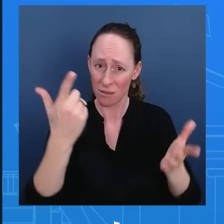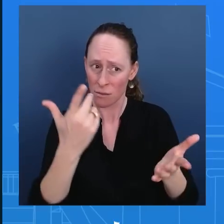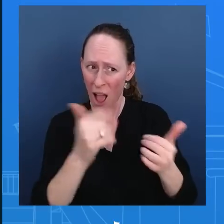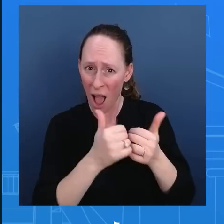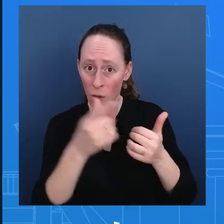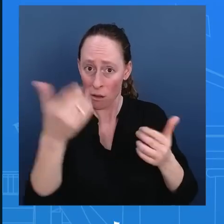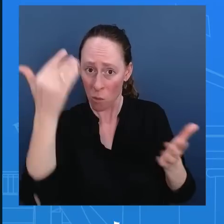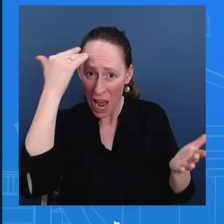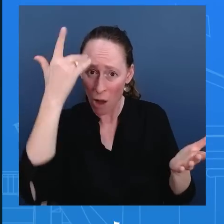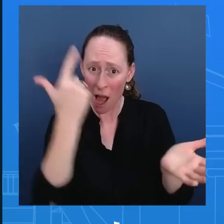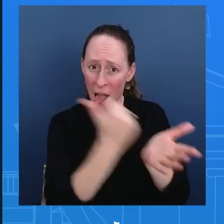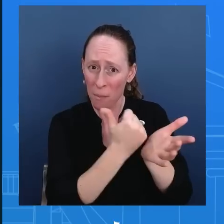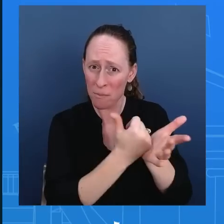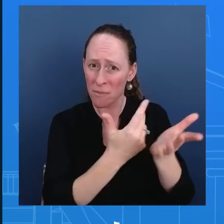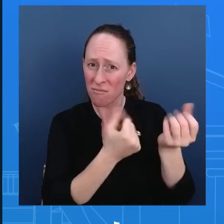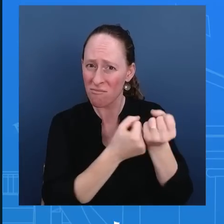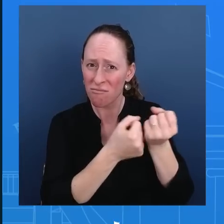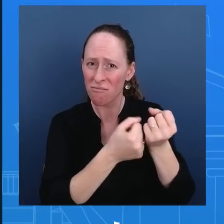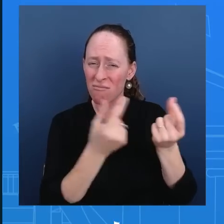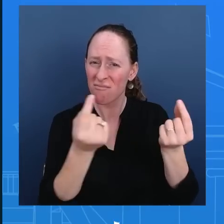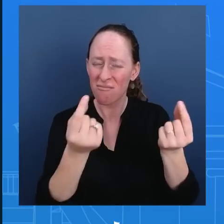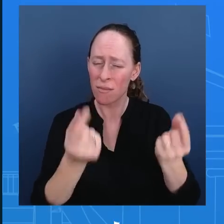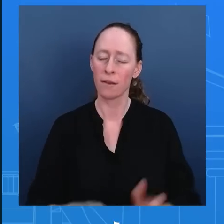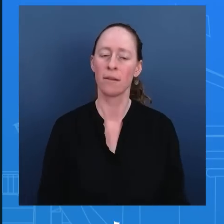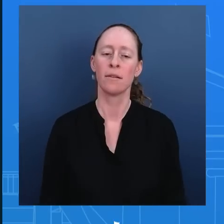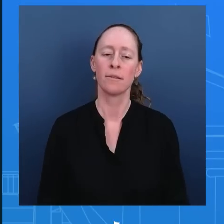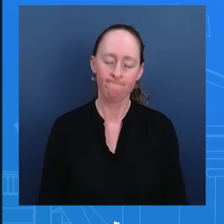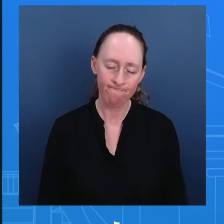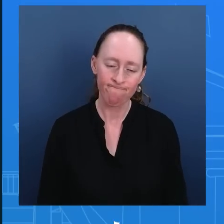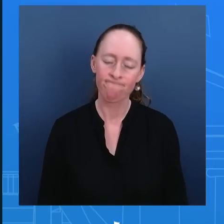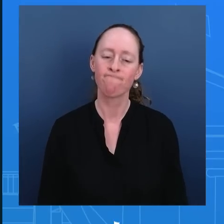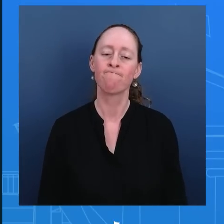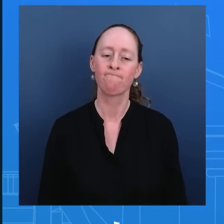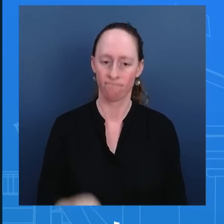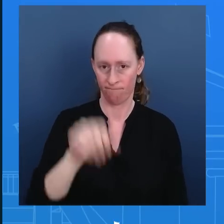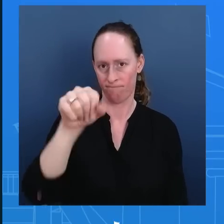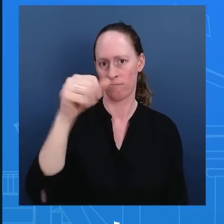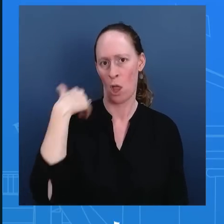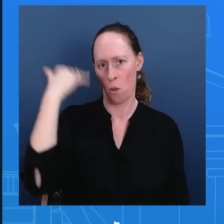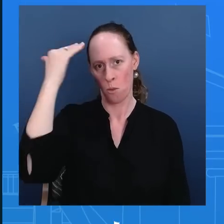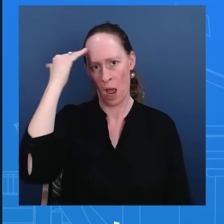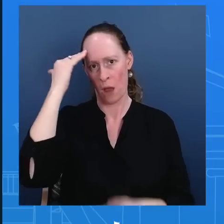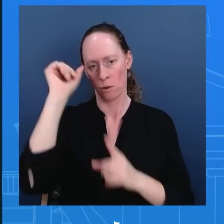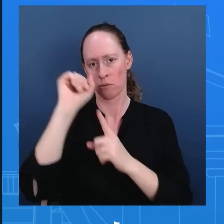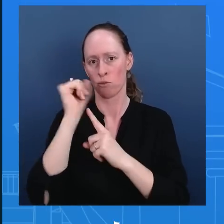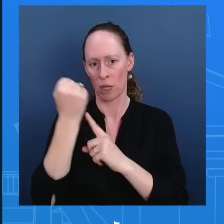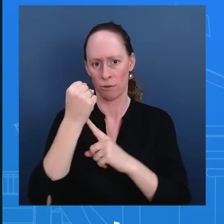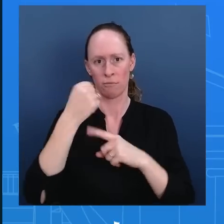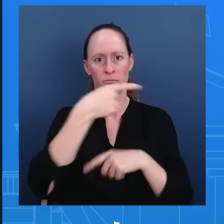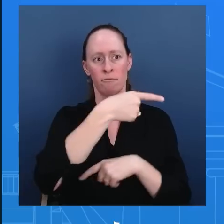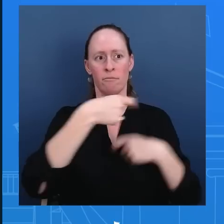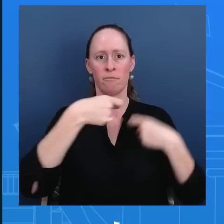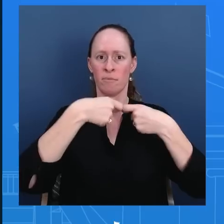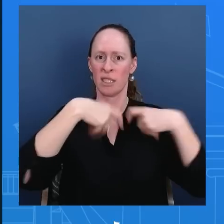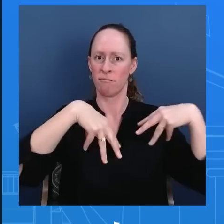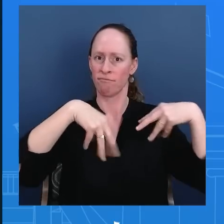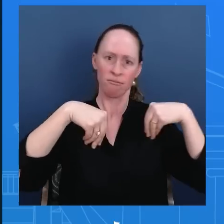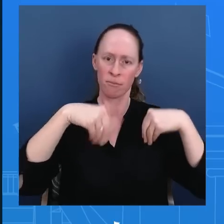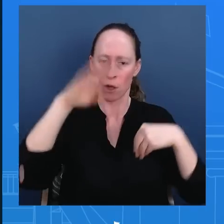monitoring the blackouts on the island. And so, we are concerned about the potential humanitarian impacts on the Cuban people. (A reporter sneezes.)